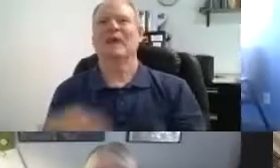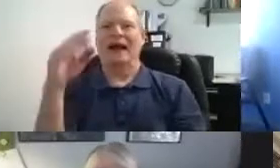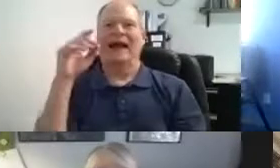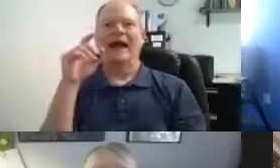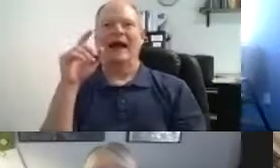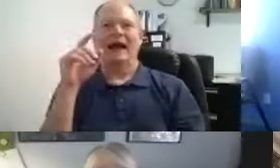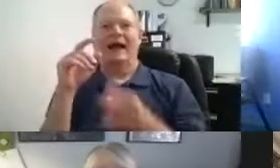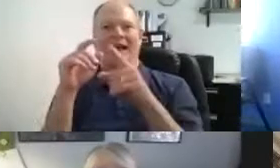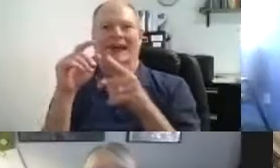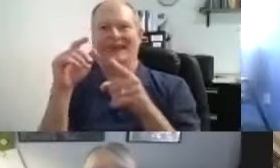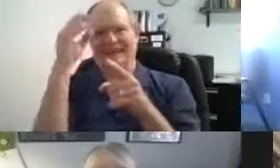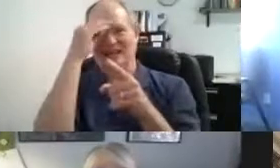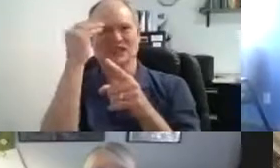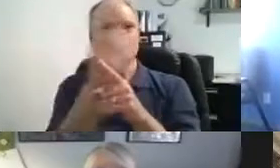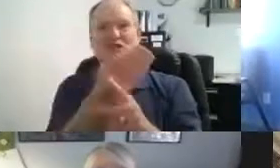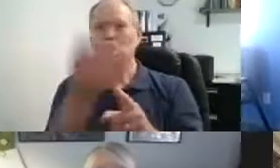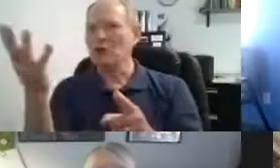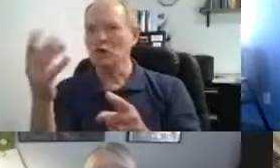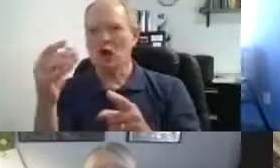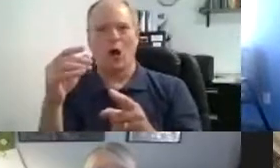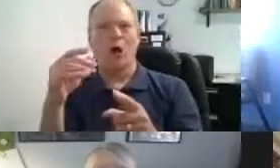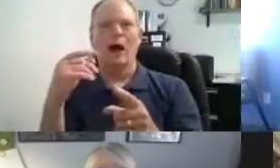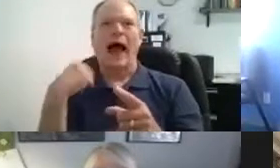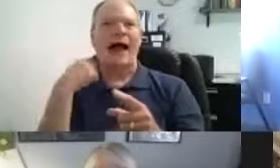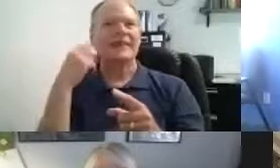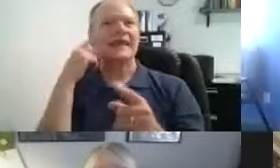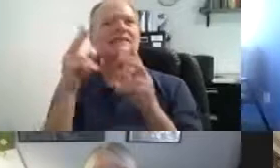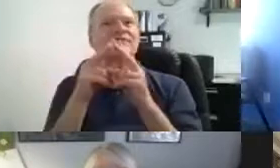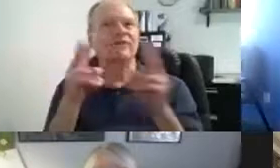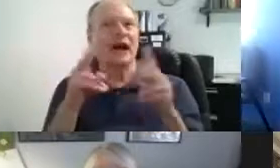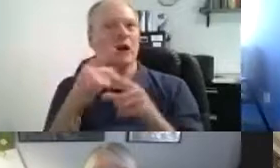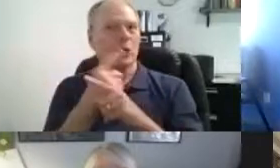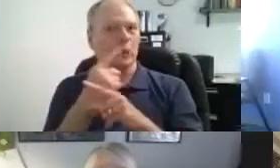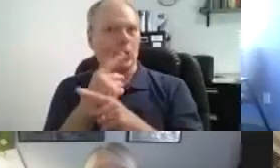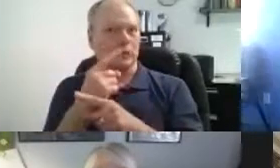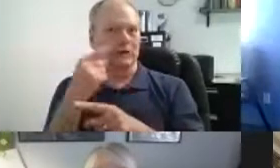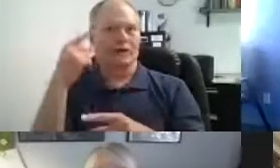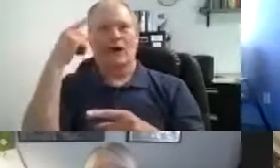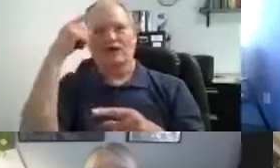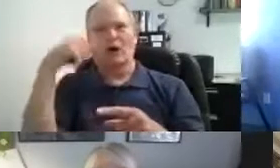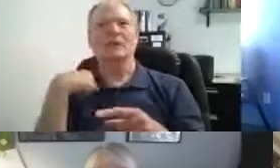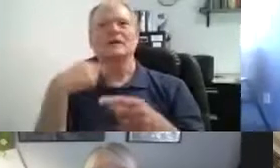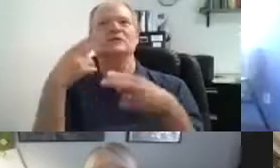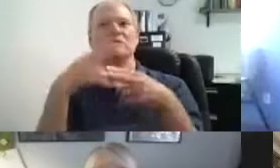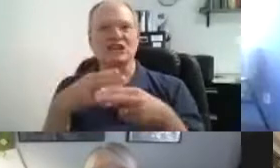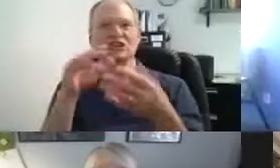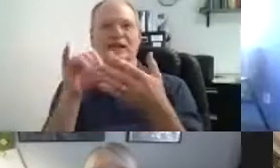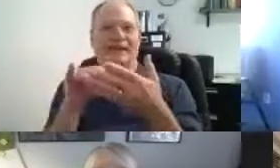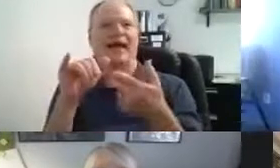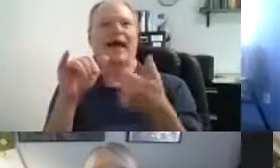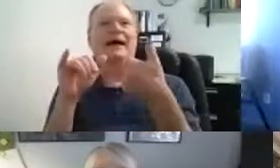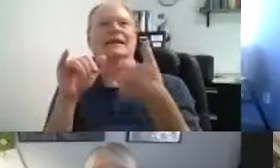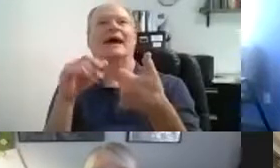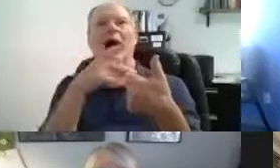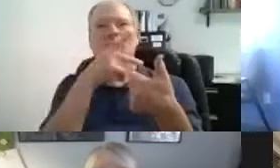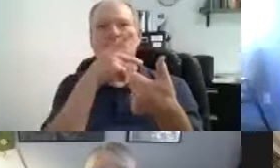Tom: Thank you. And to let you know, it would be very appropriate for me to mention that